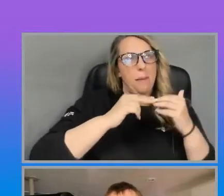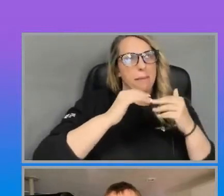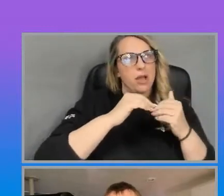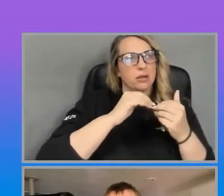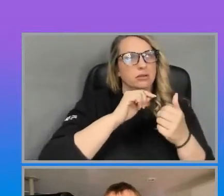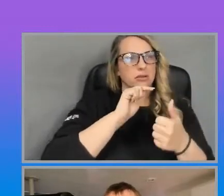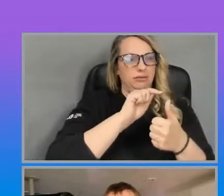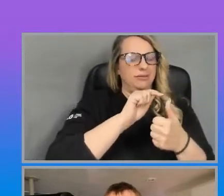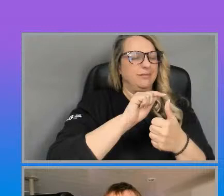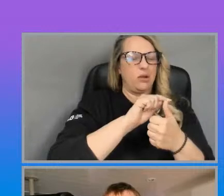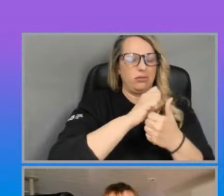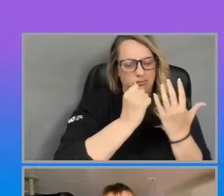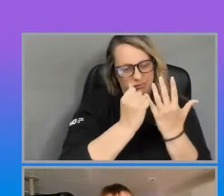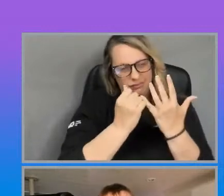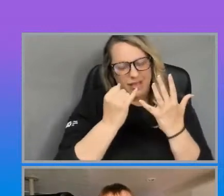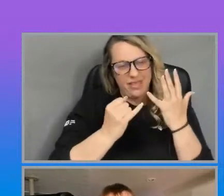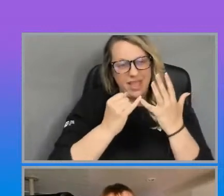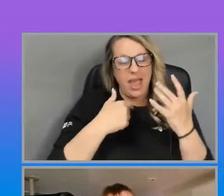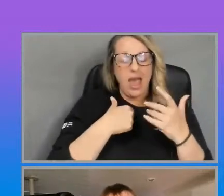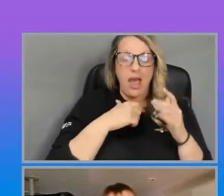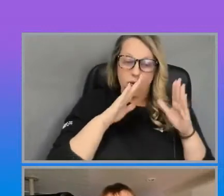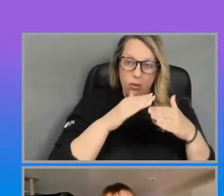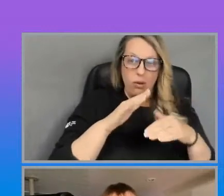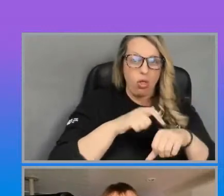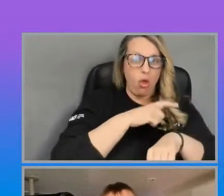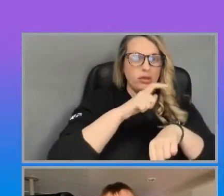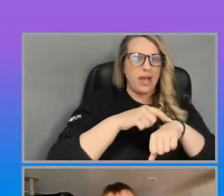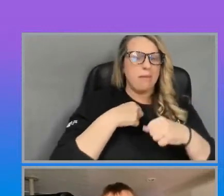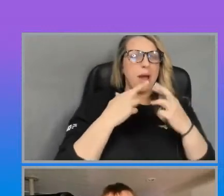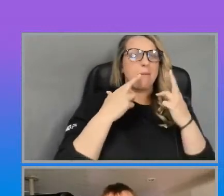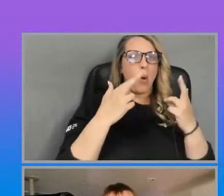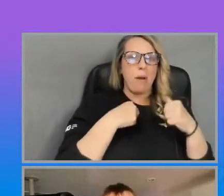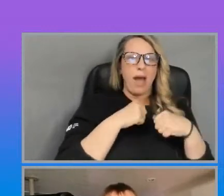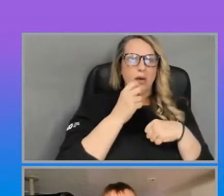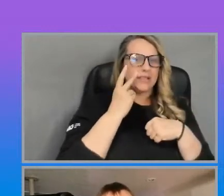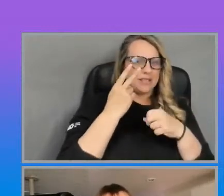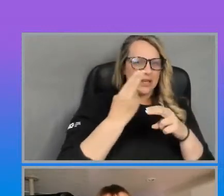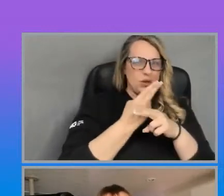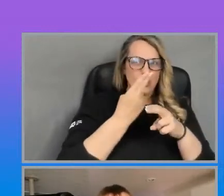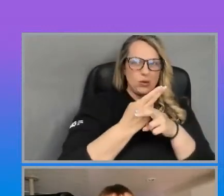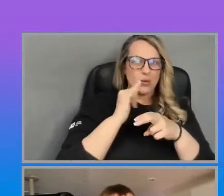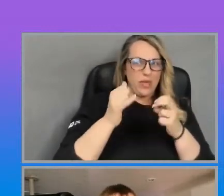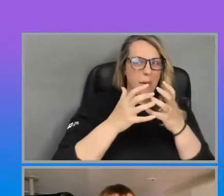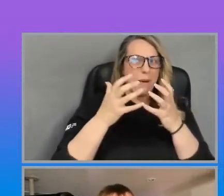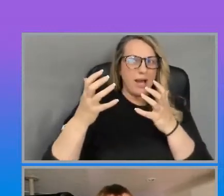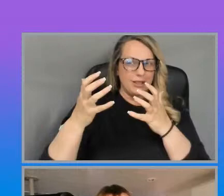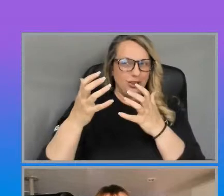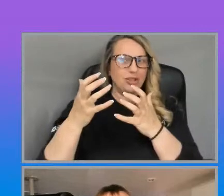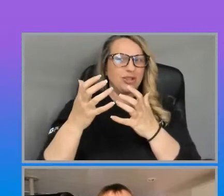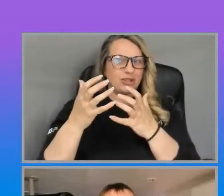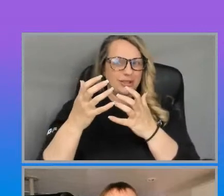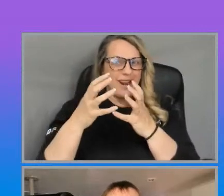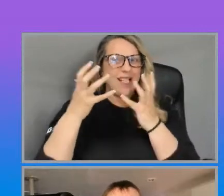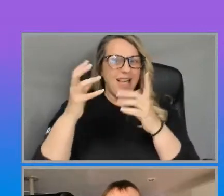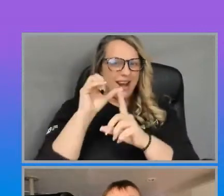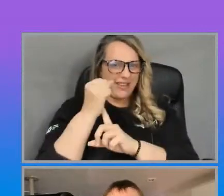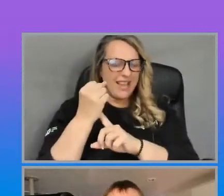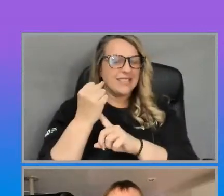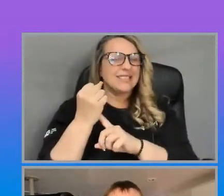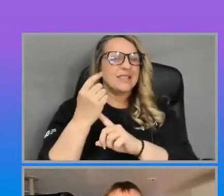So, you know, I'm kind of hoping I've been working on this for a long time, but I'm kind of hoping that I don't actually see